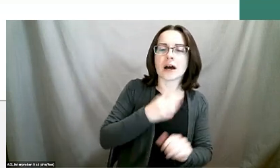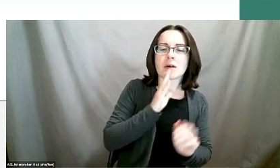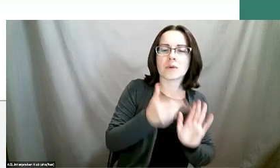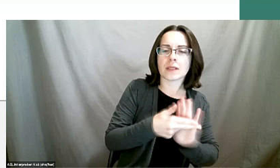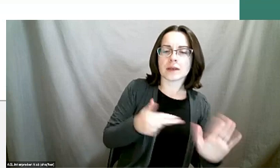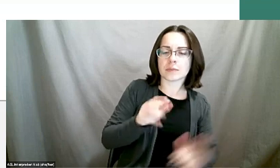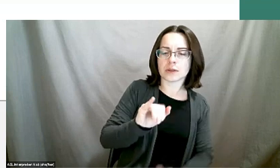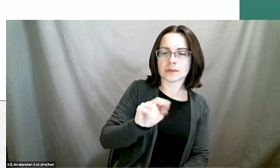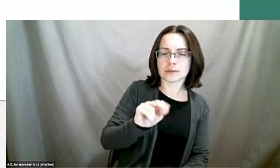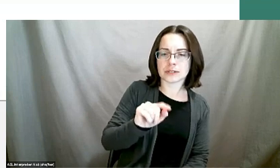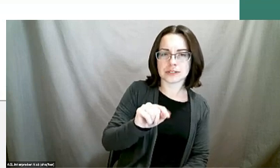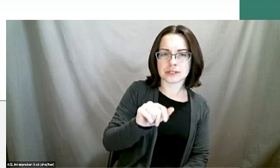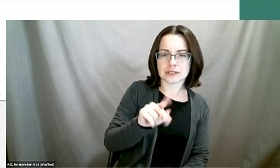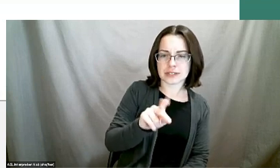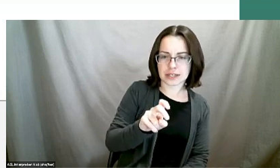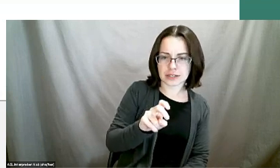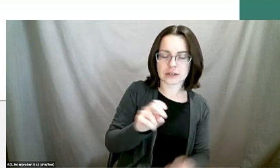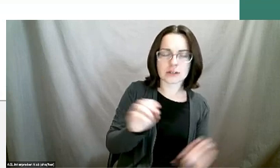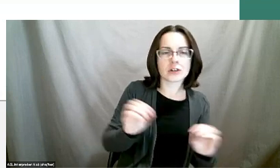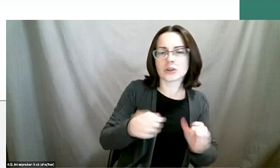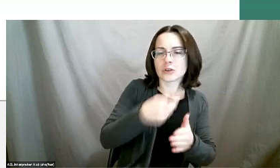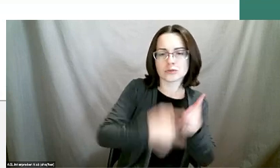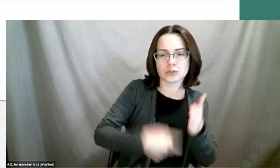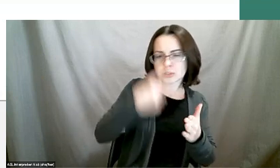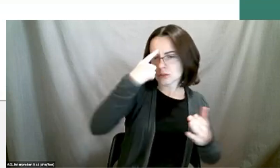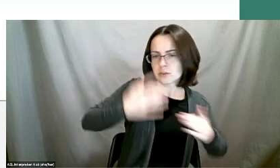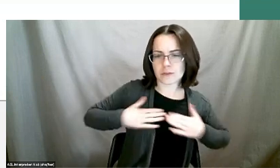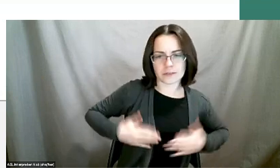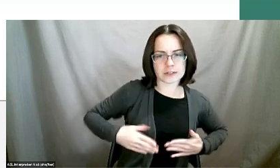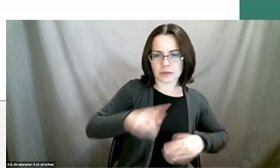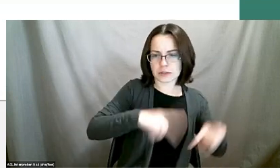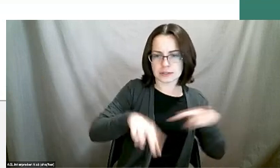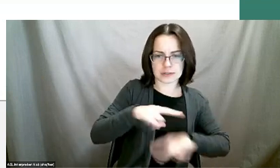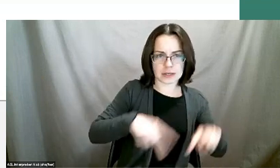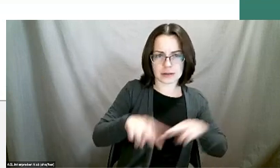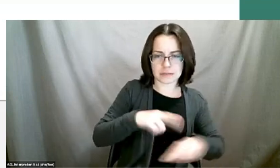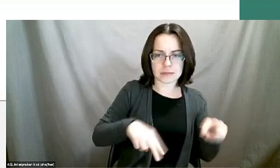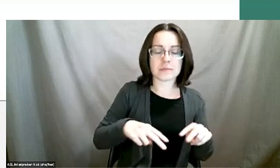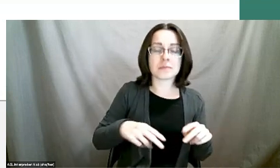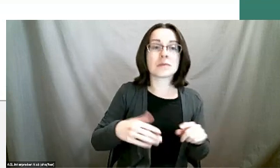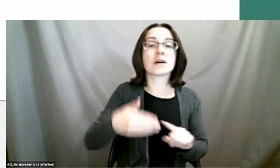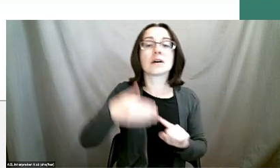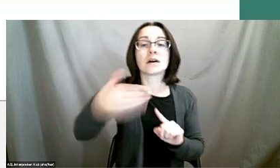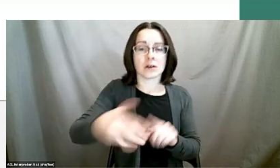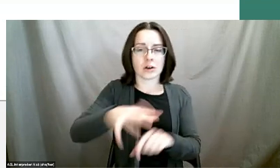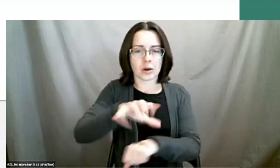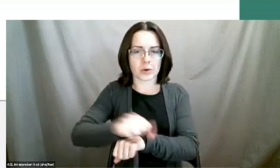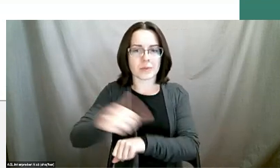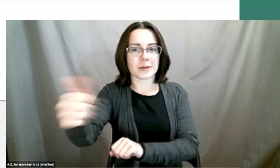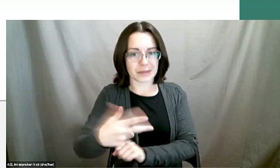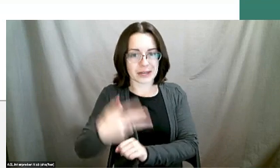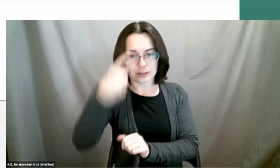them for the physical exam portion. And then when they return, I would charge them a lower fee